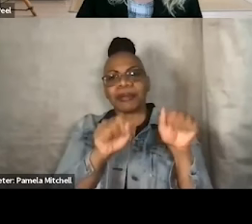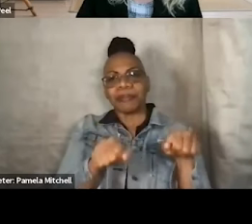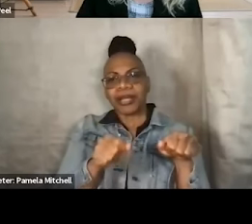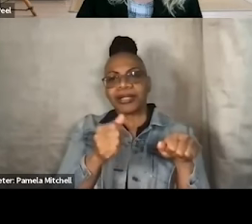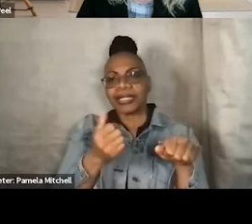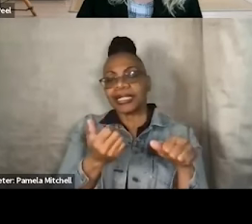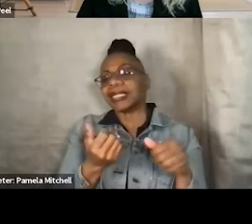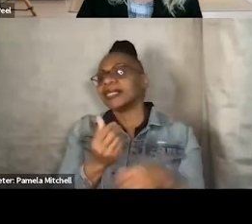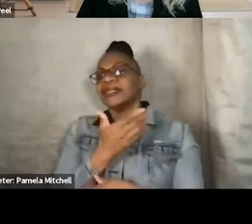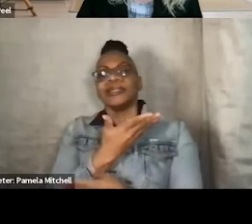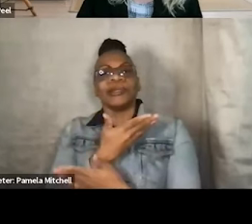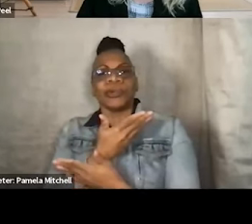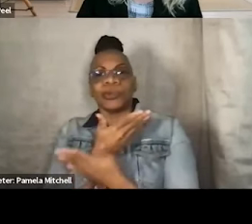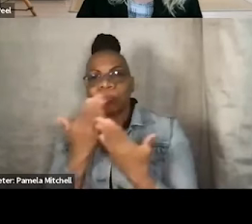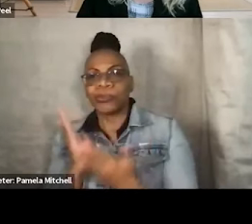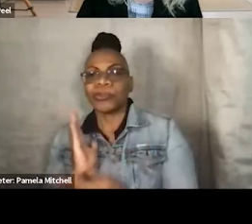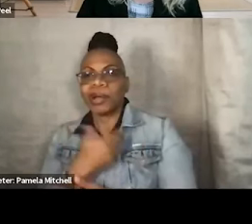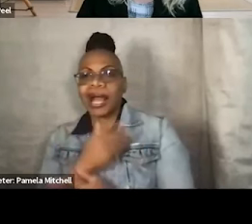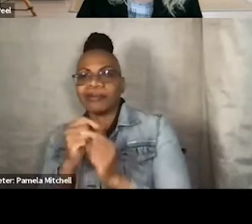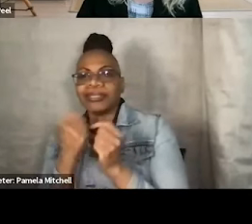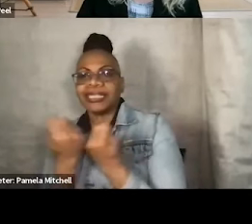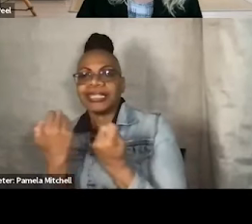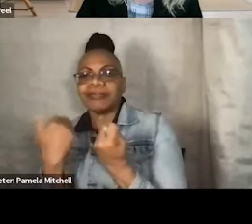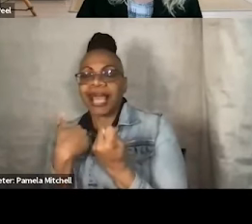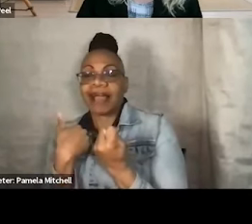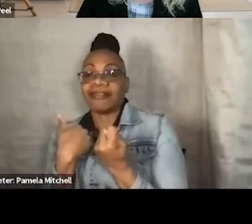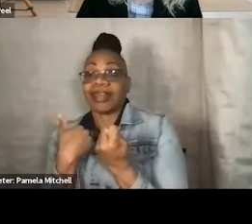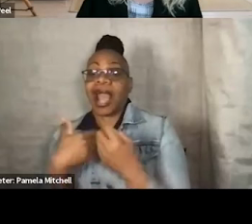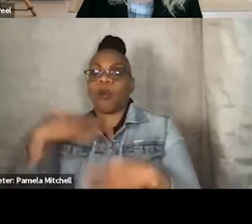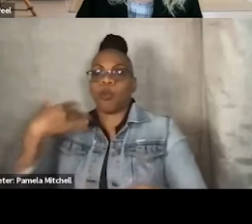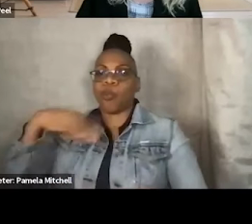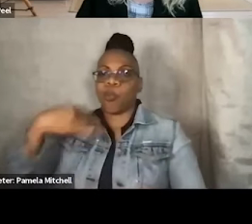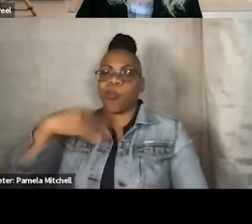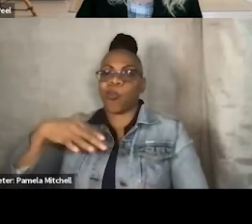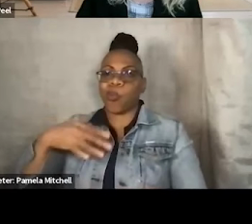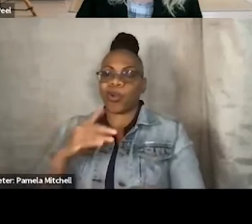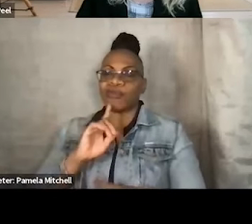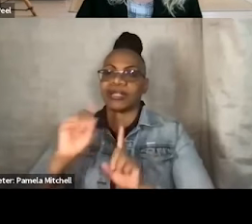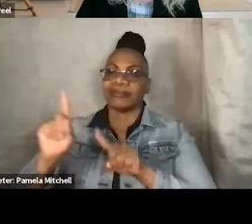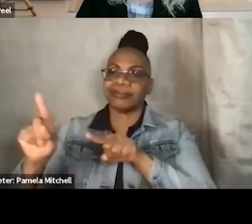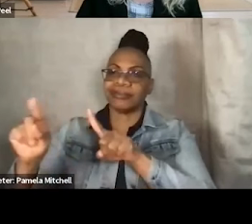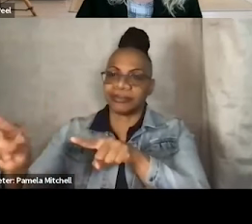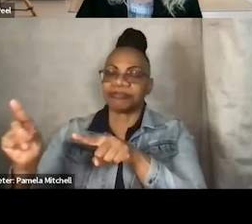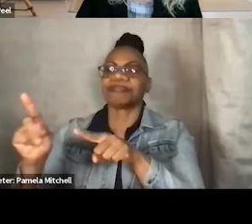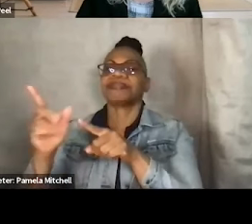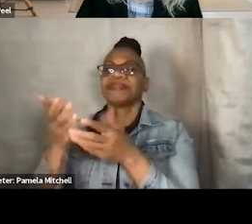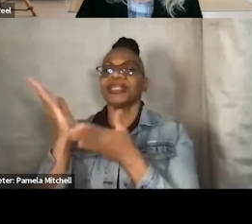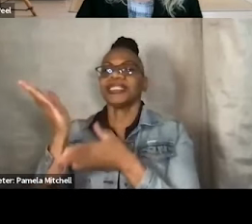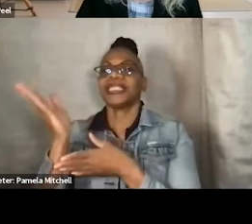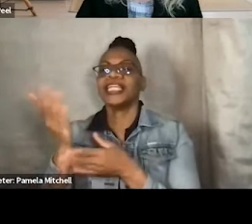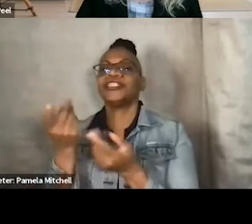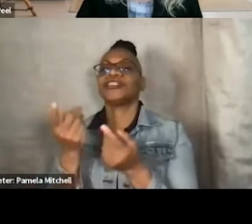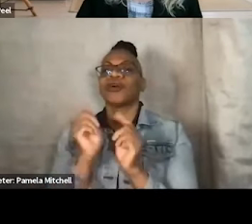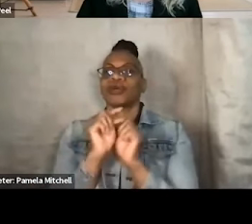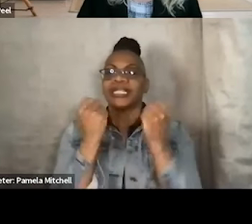extensive staff to just go out and do these types of presentations. So being able to team up together, have a shared calendar and strategy